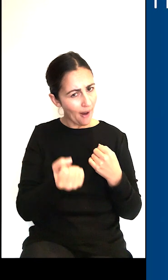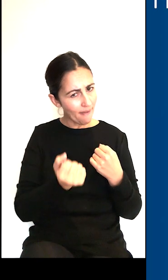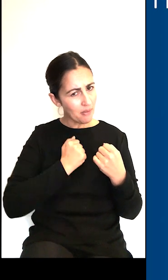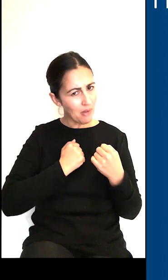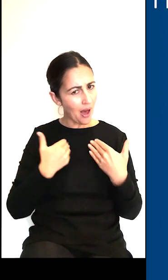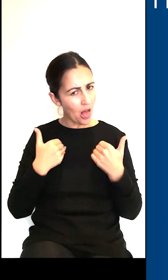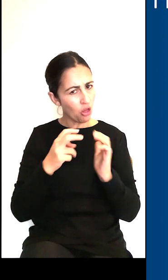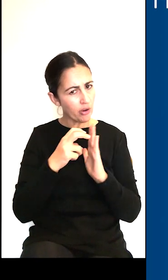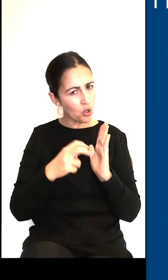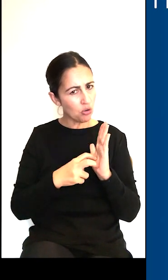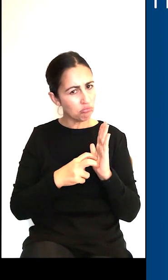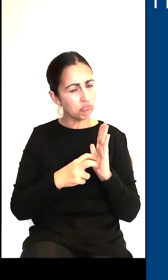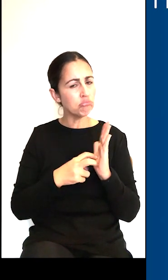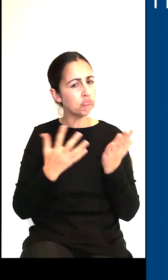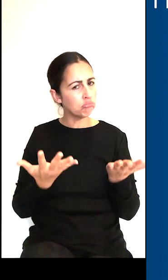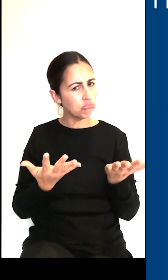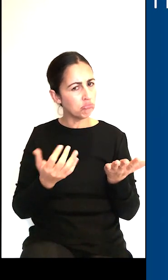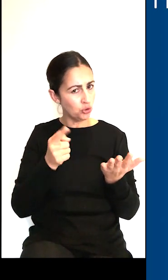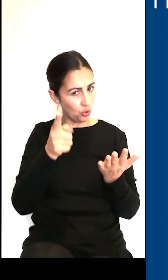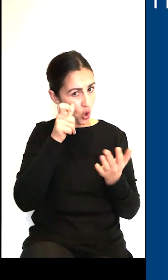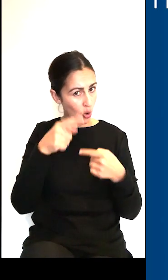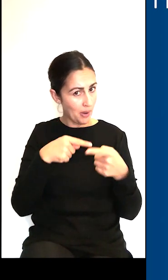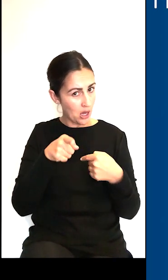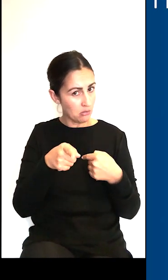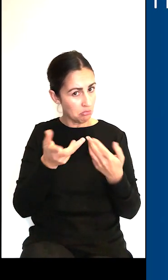Are you aware? So I guess if if you're not a hundred percent sure,